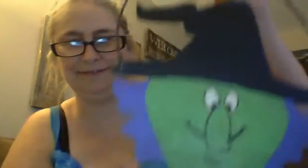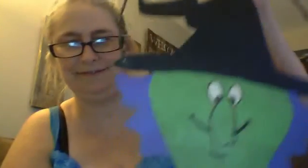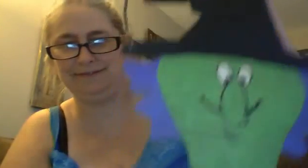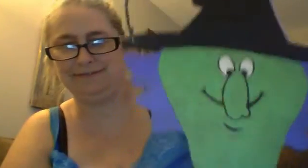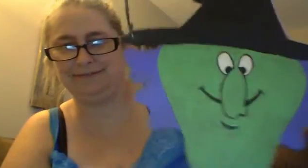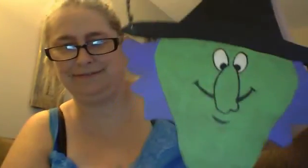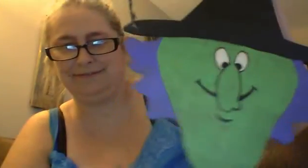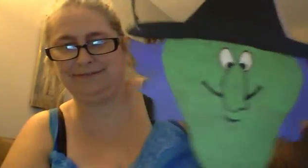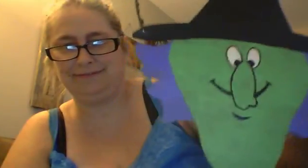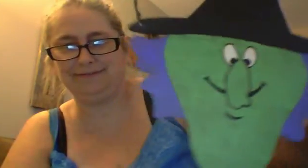Witch..